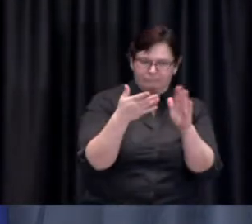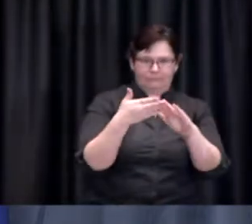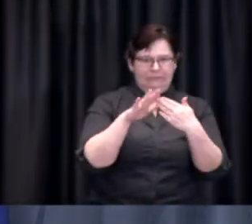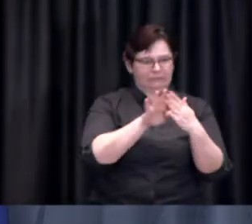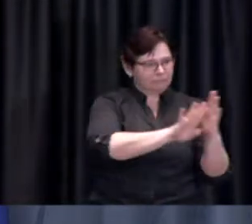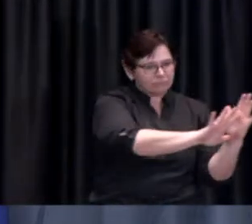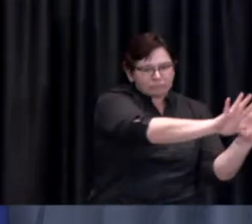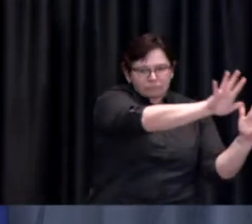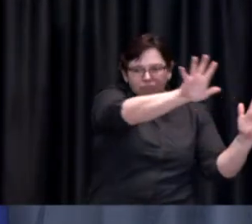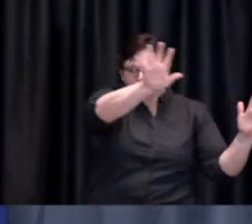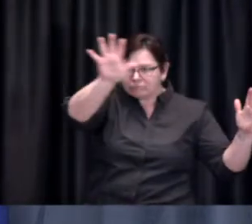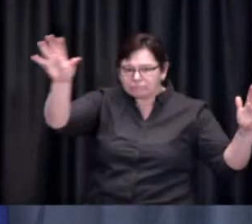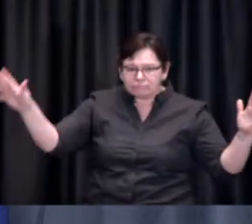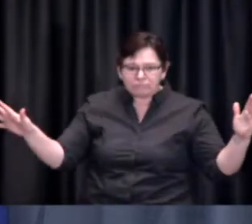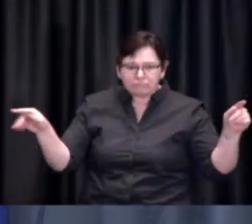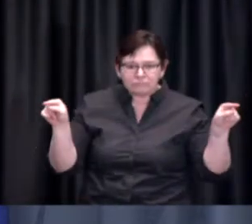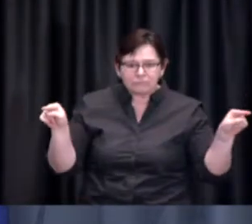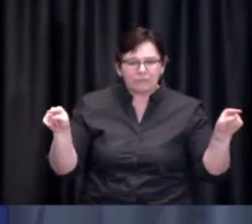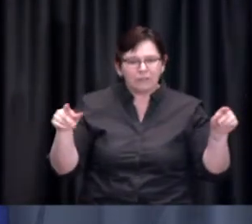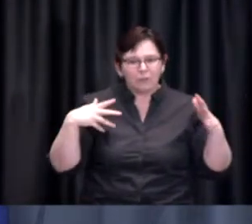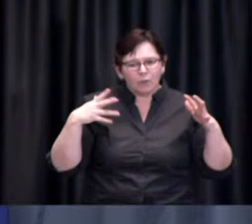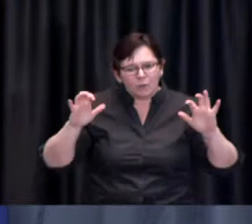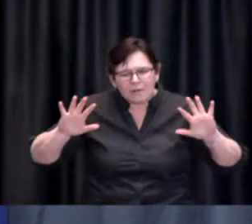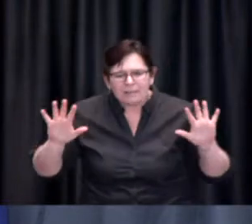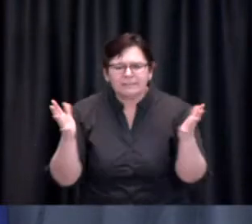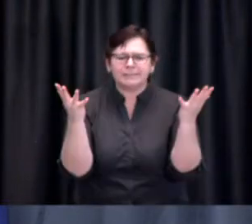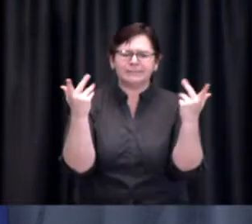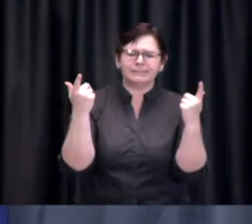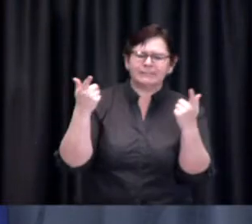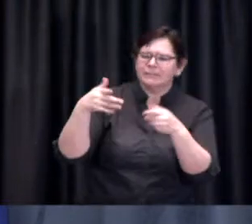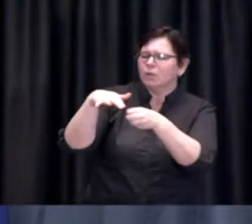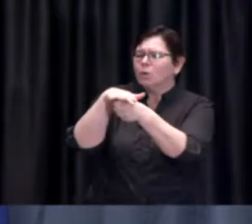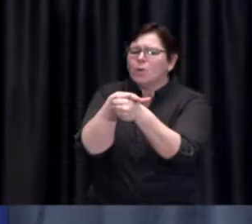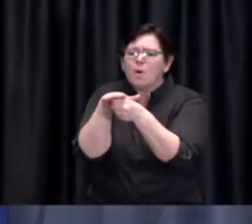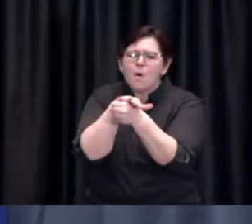including local neighbourhood main streets and the smaller businesses which enliven them.